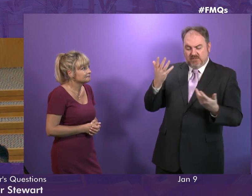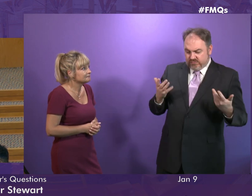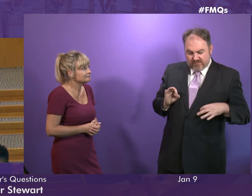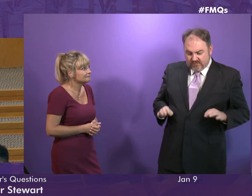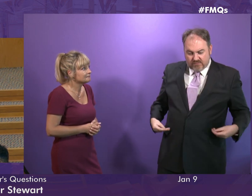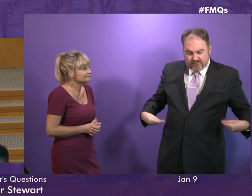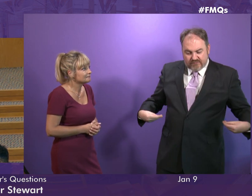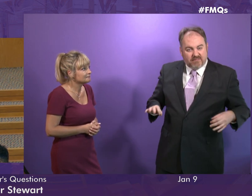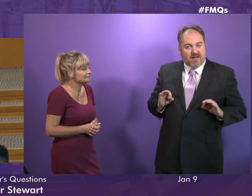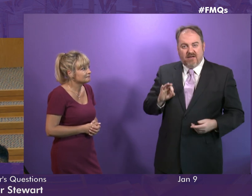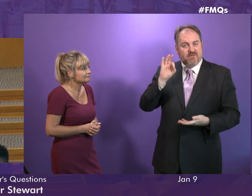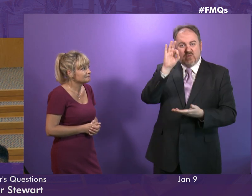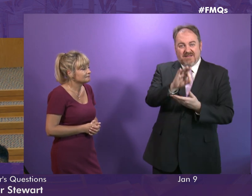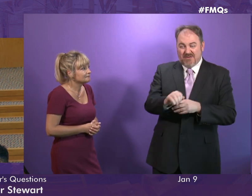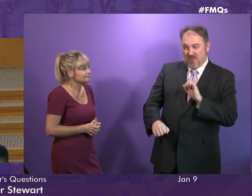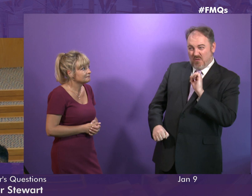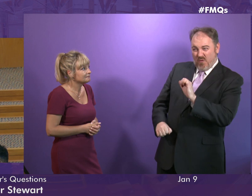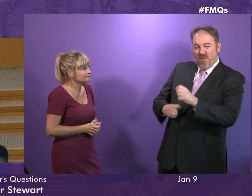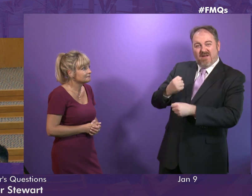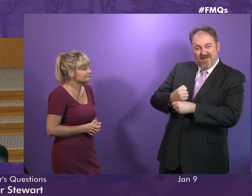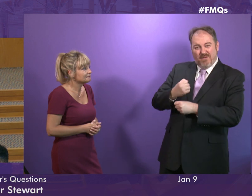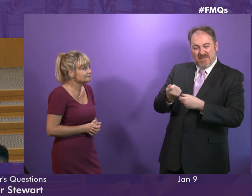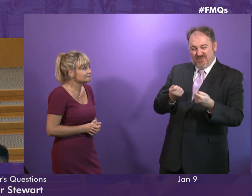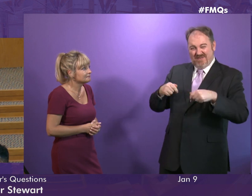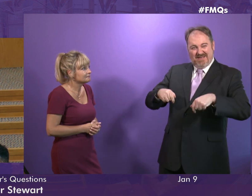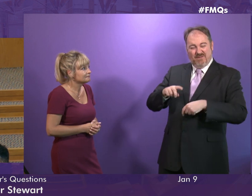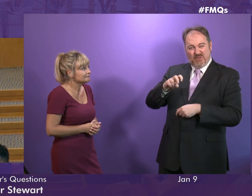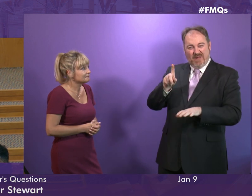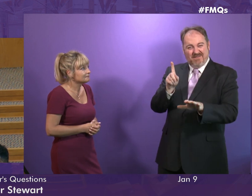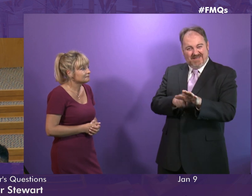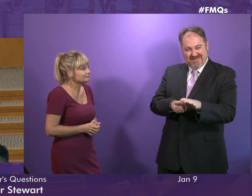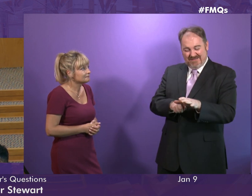The First Minister’s Government has been in charge for 12 years. During that time,